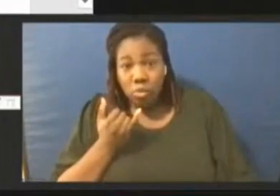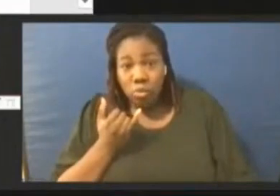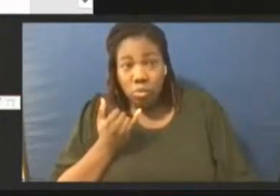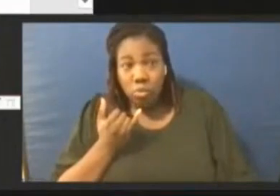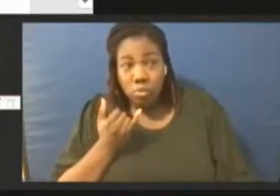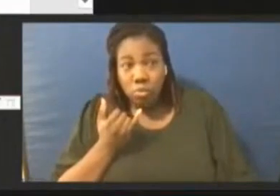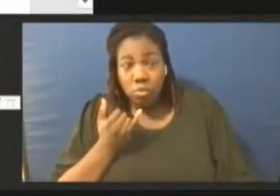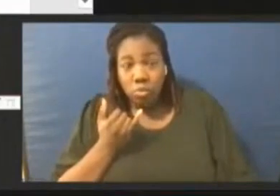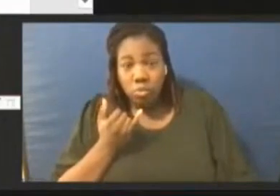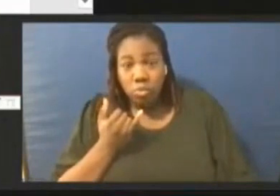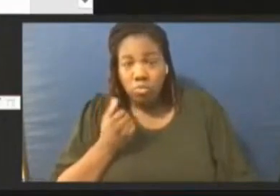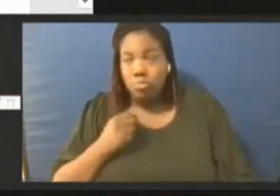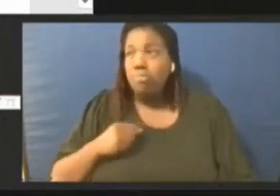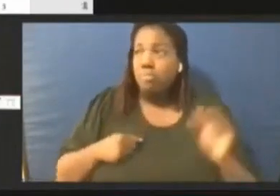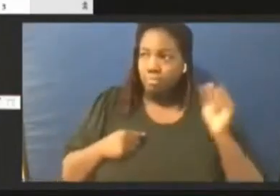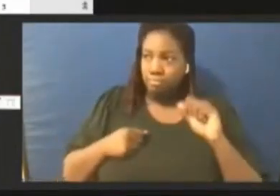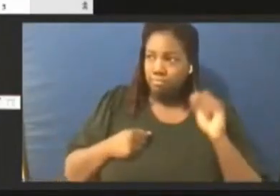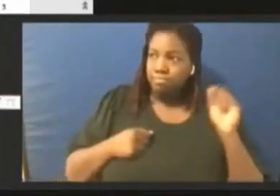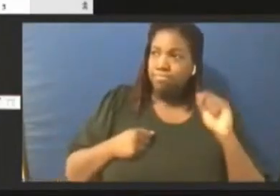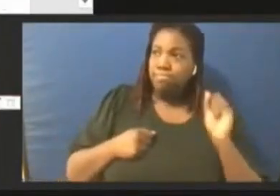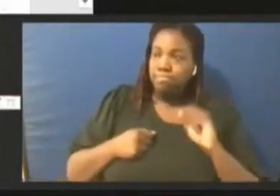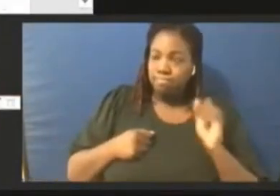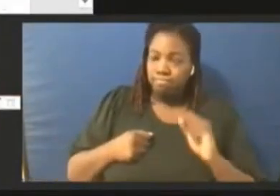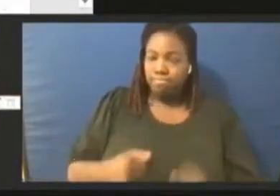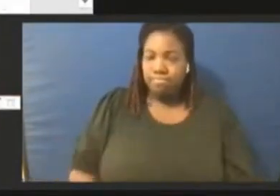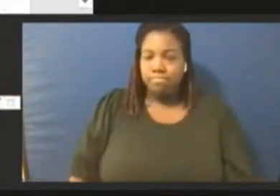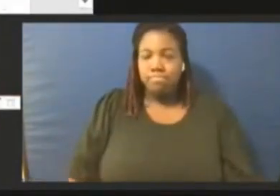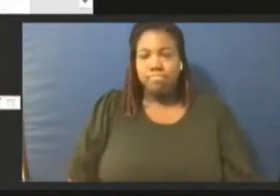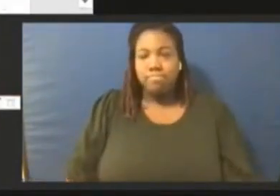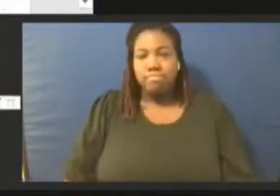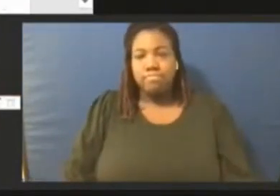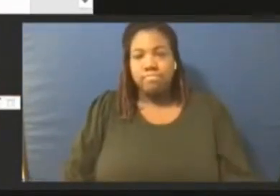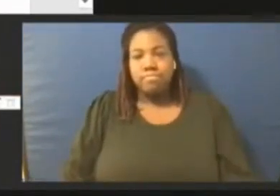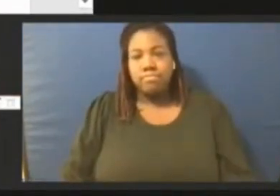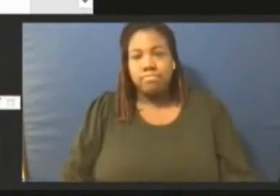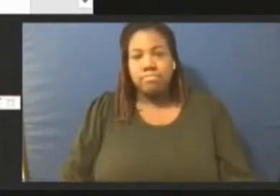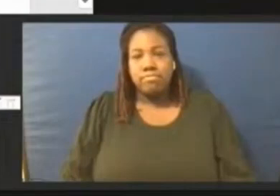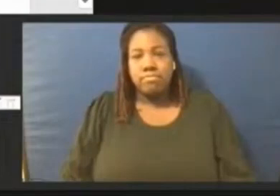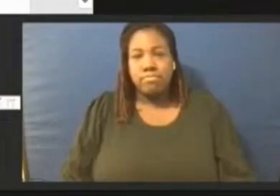Female Speaker: Sorry, not in presentation?